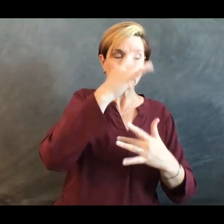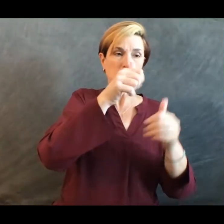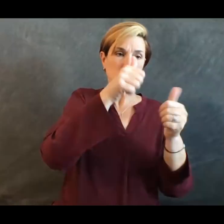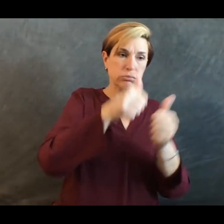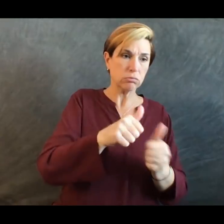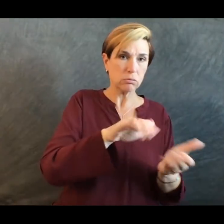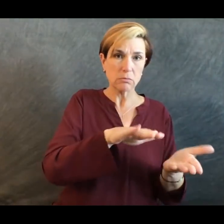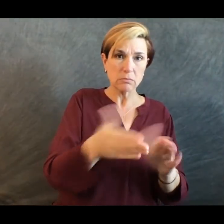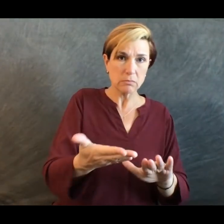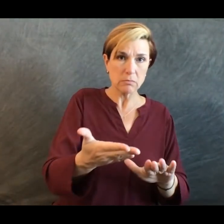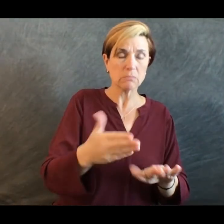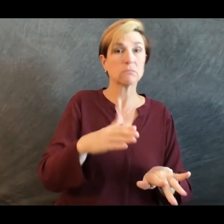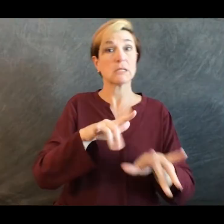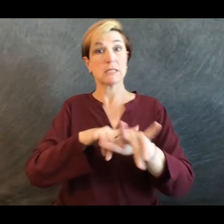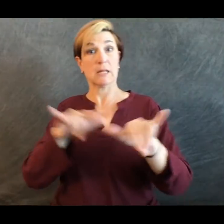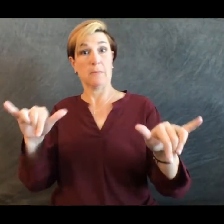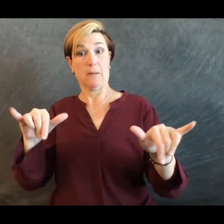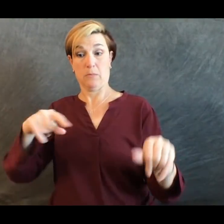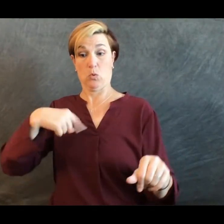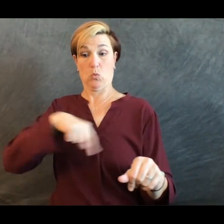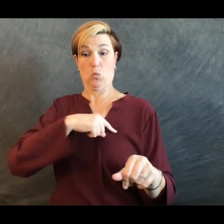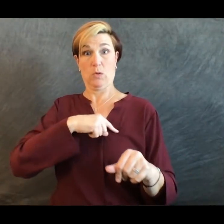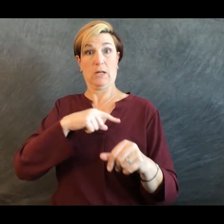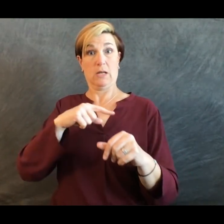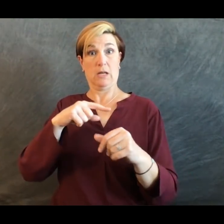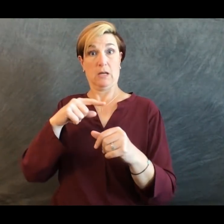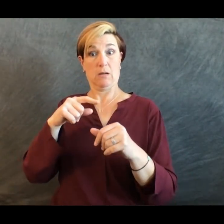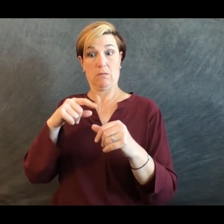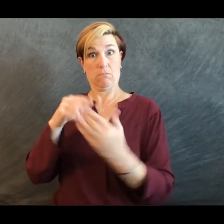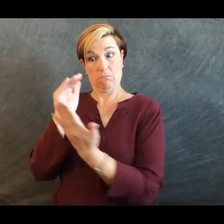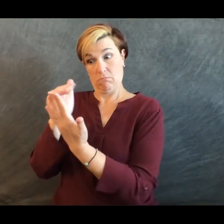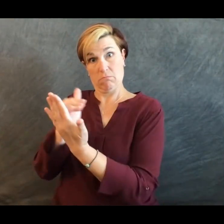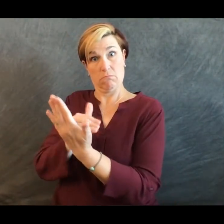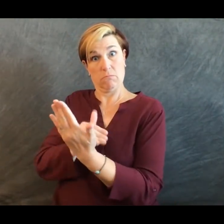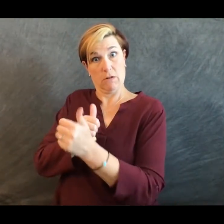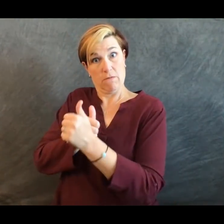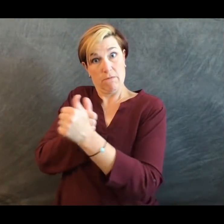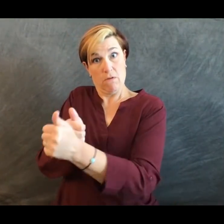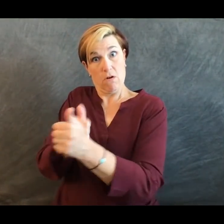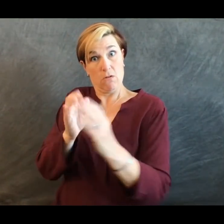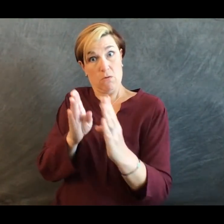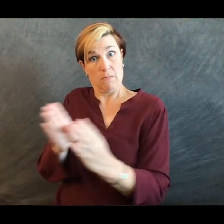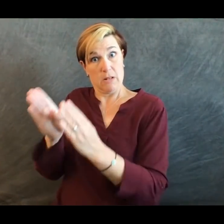countless lives tremendous progress is being made although when you look at